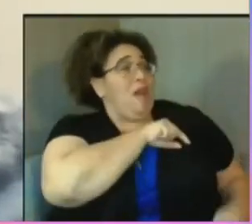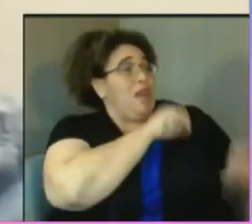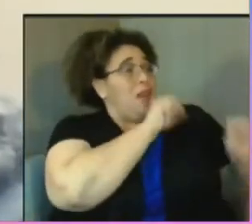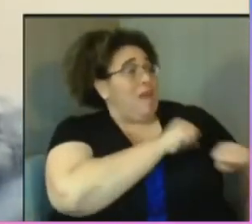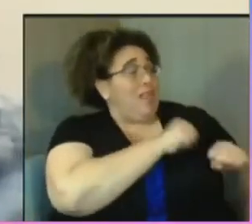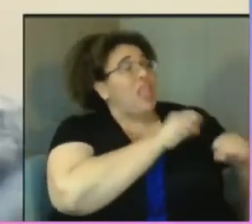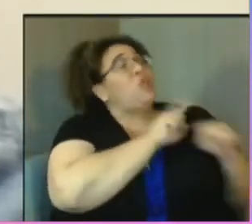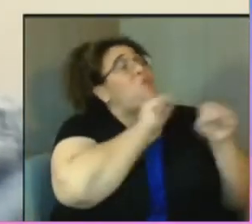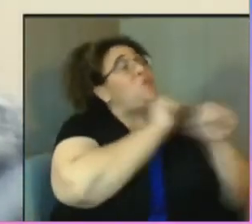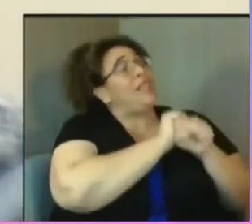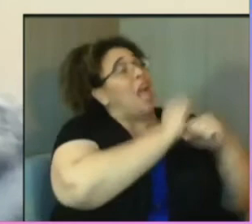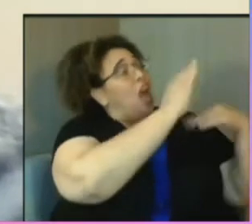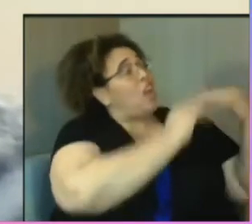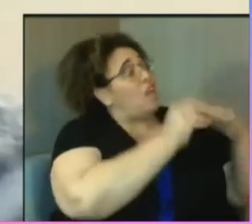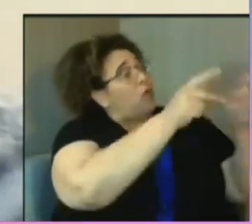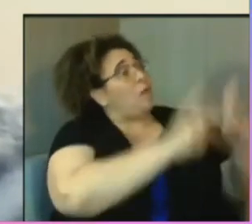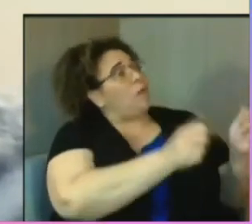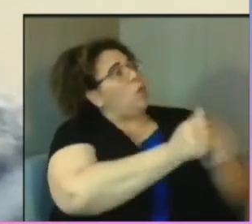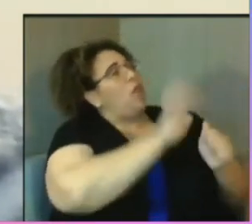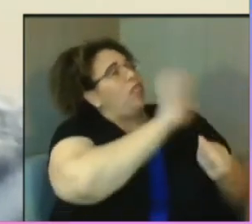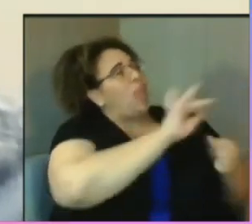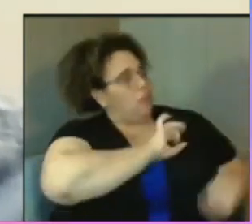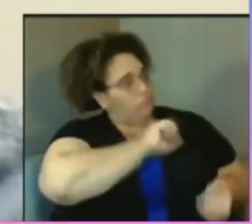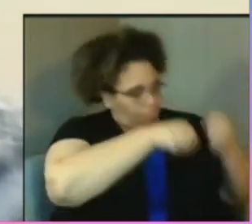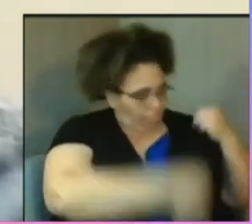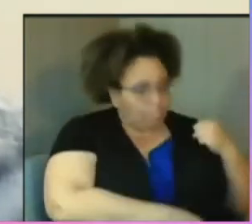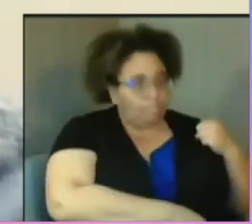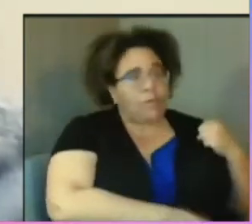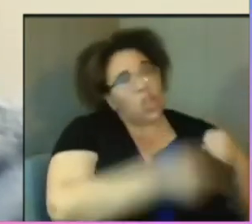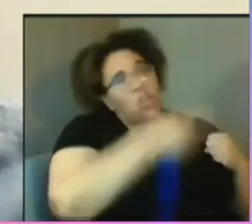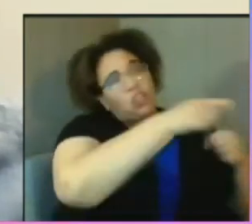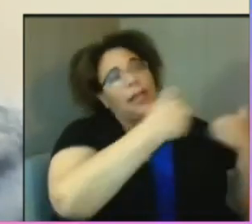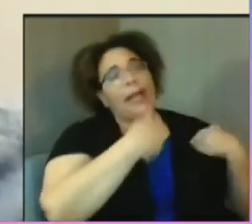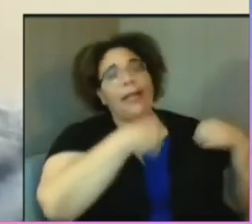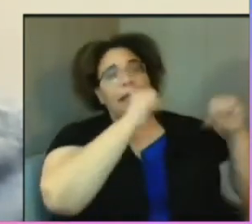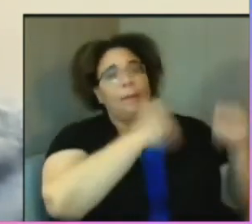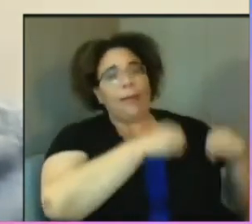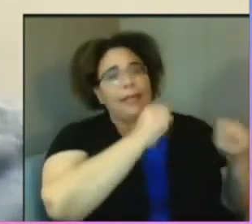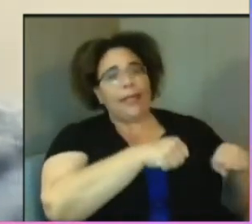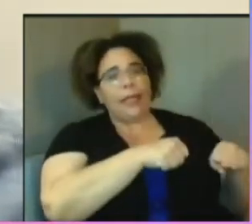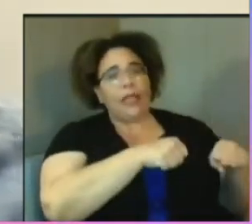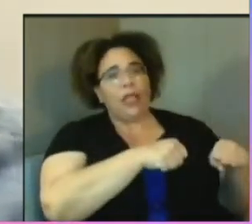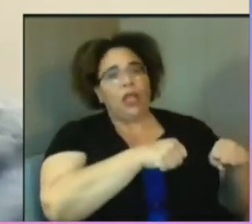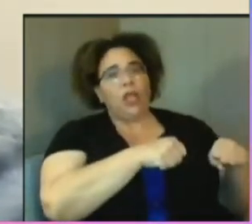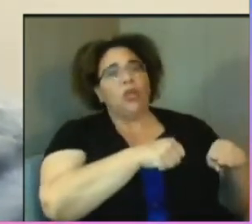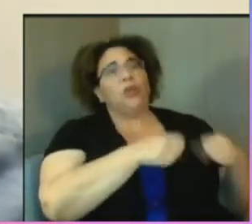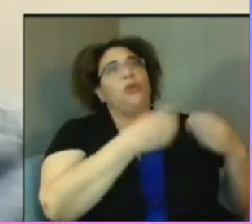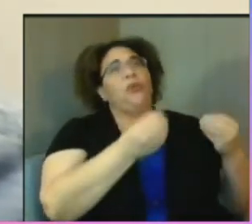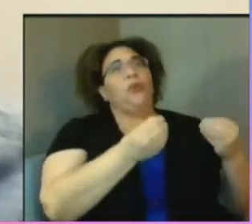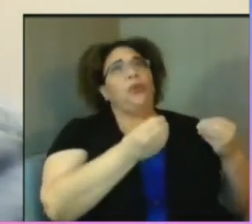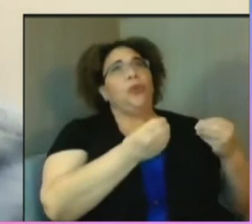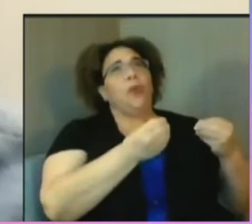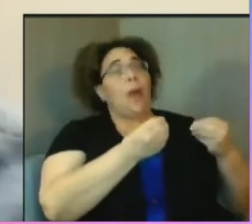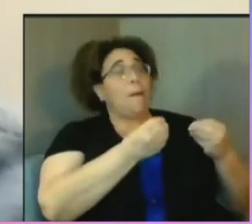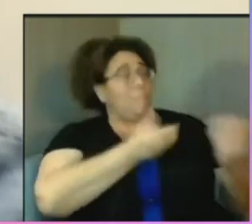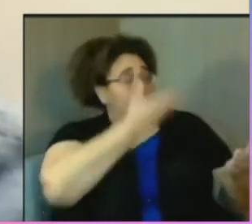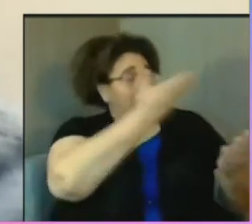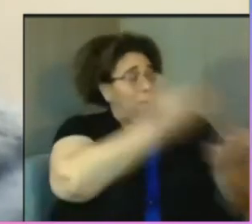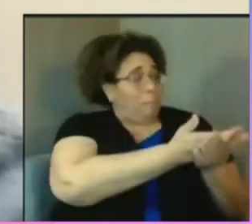She was able to sort of have the ability to be present and comforting without centering herself